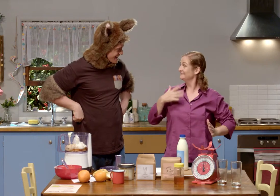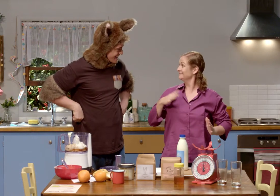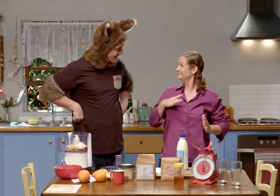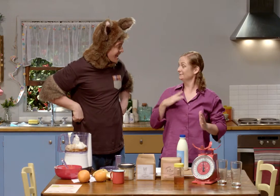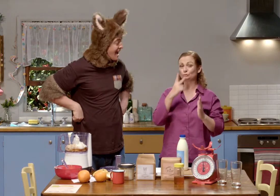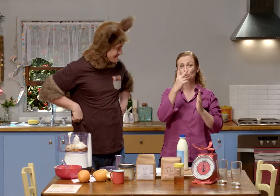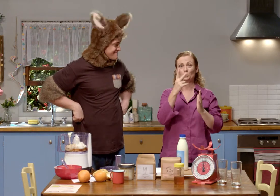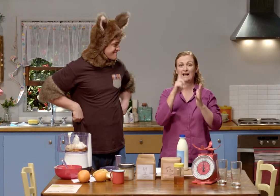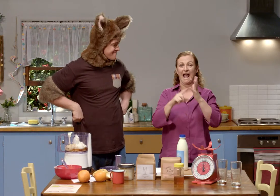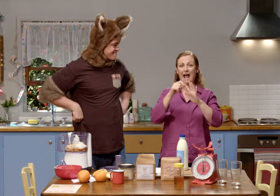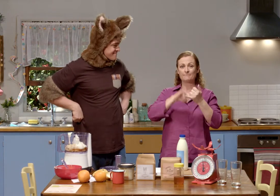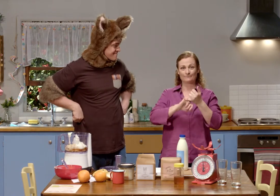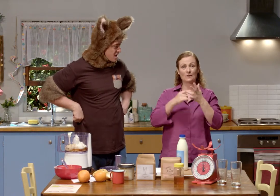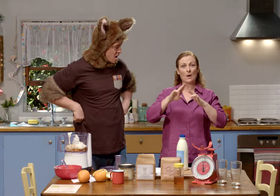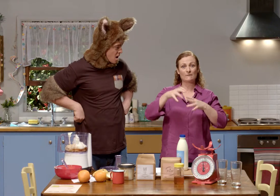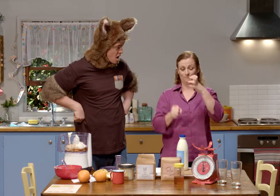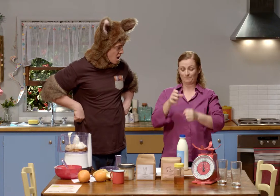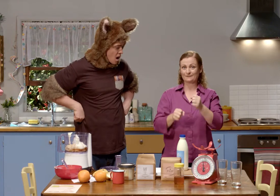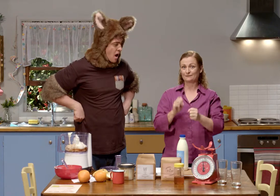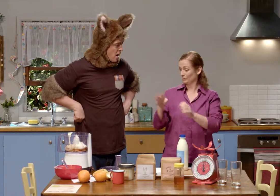We need two cups of milk.